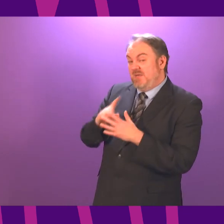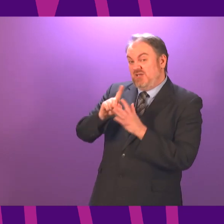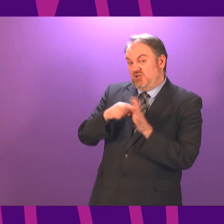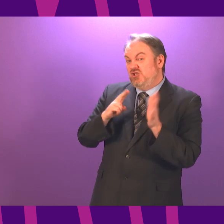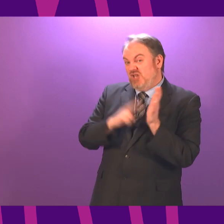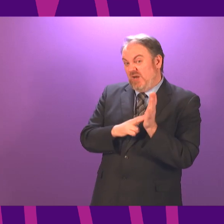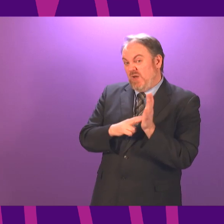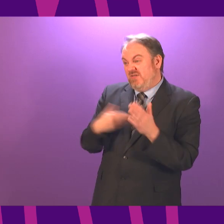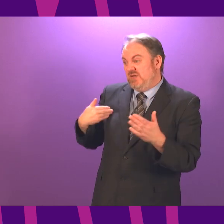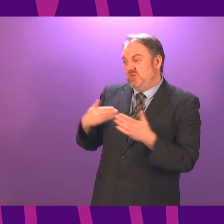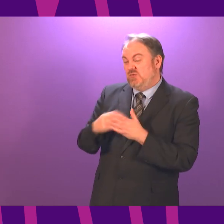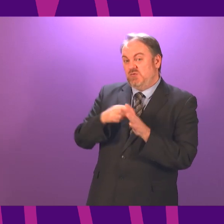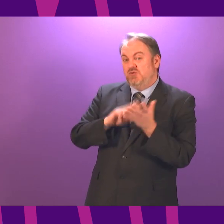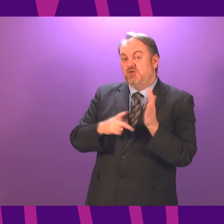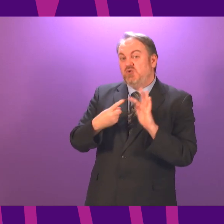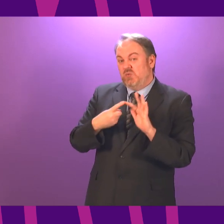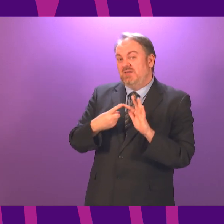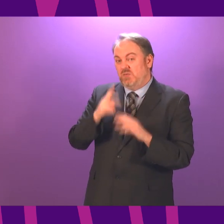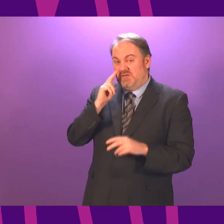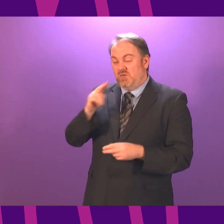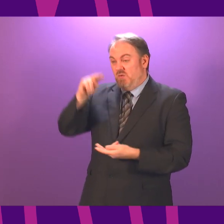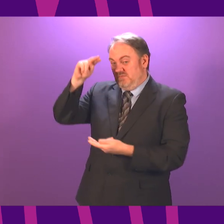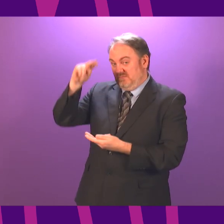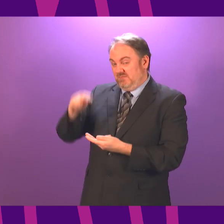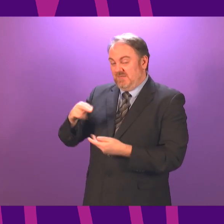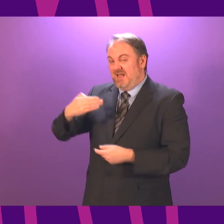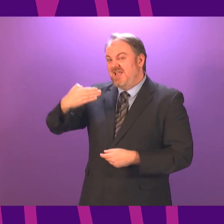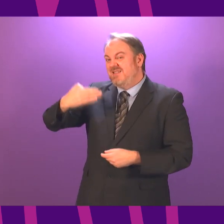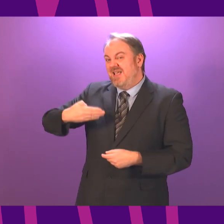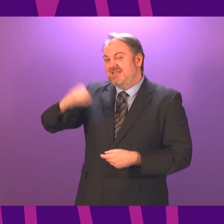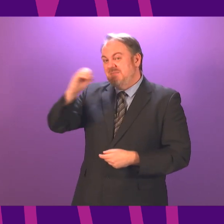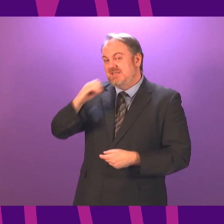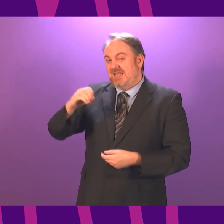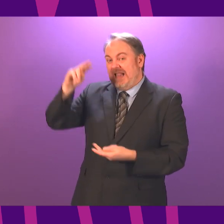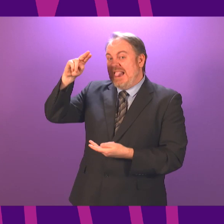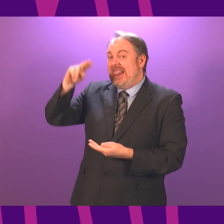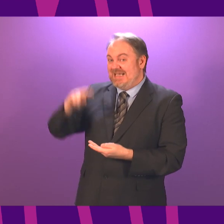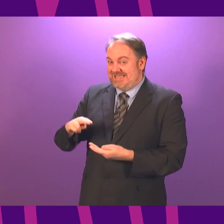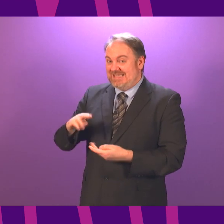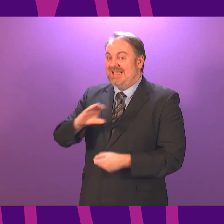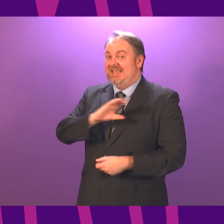when, for example, 19 per cent fewer cancers were diagnosed compared with the levels in previous